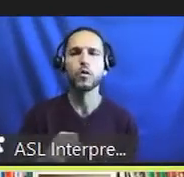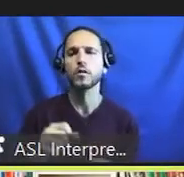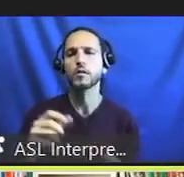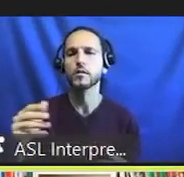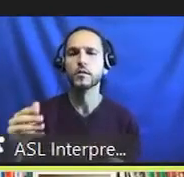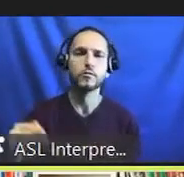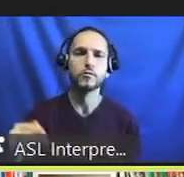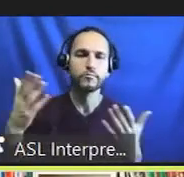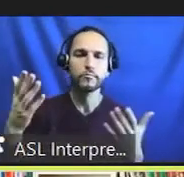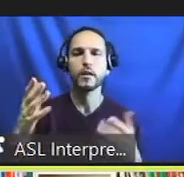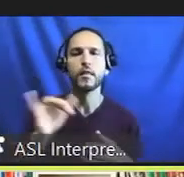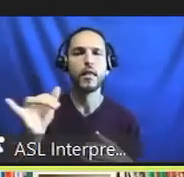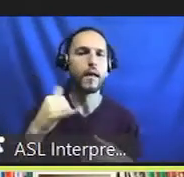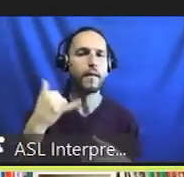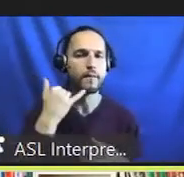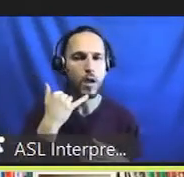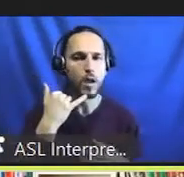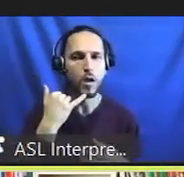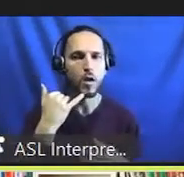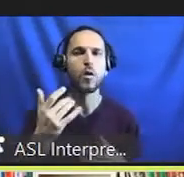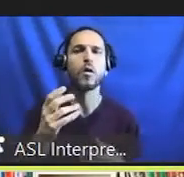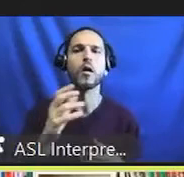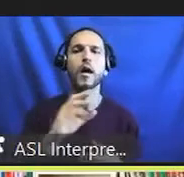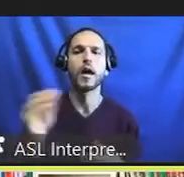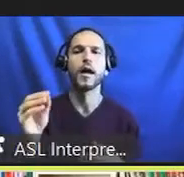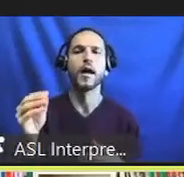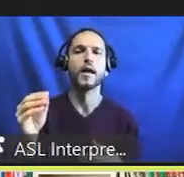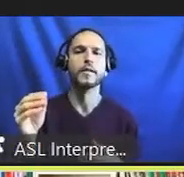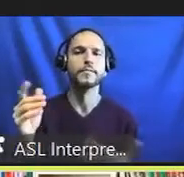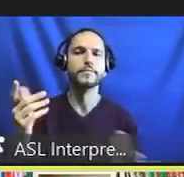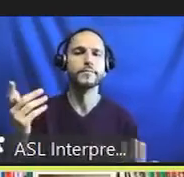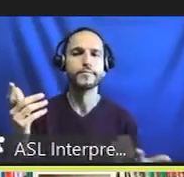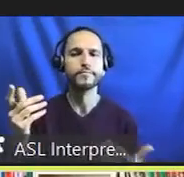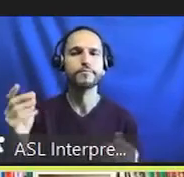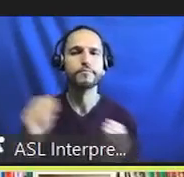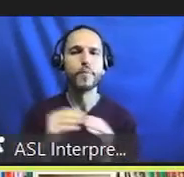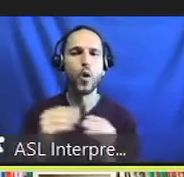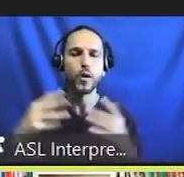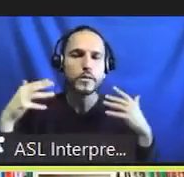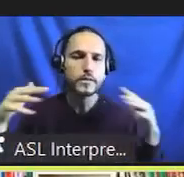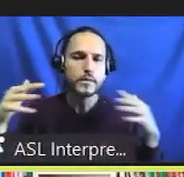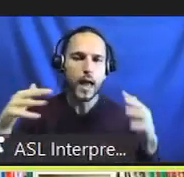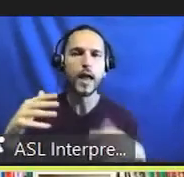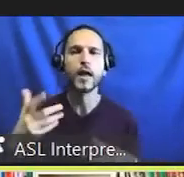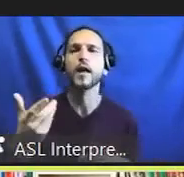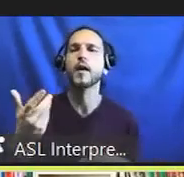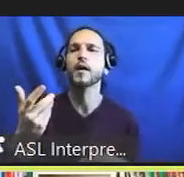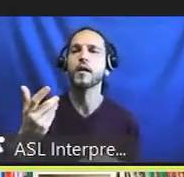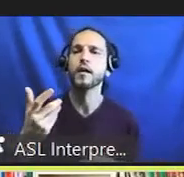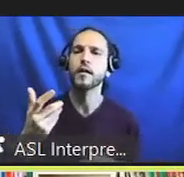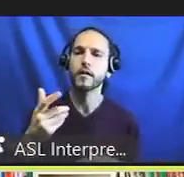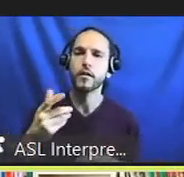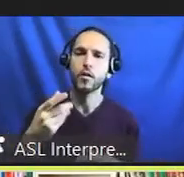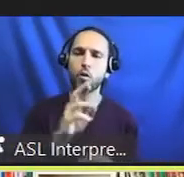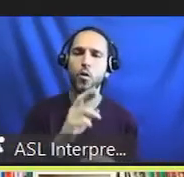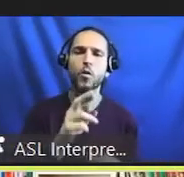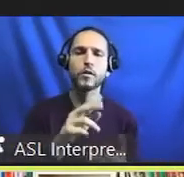such as the telephone handset amplifiers or simply exchanging of written notes.